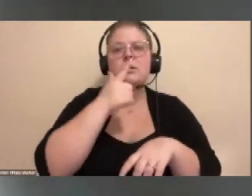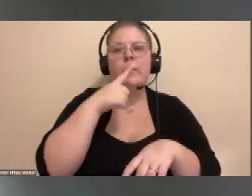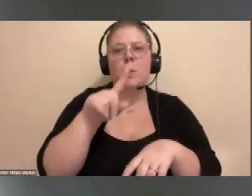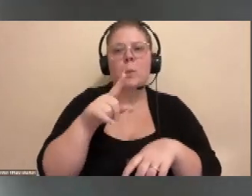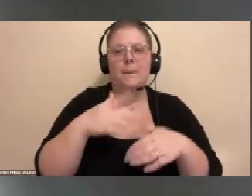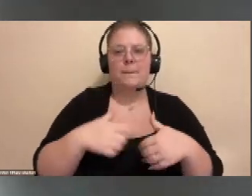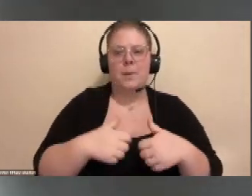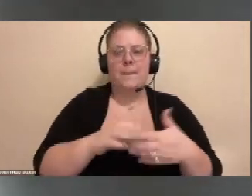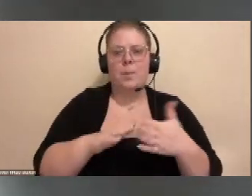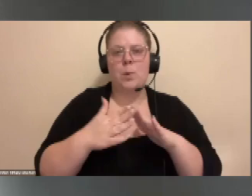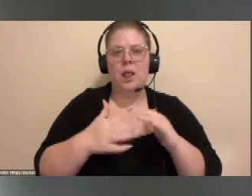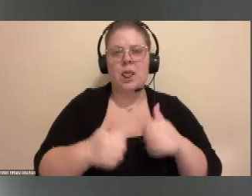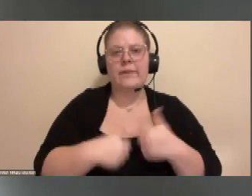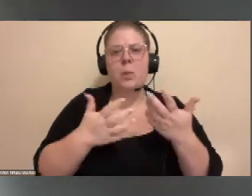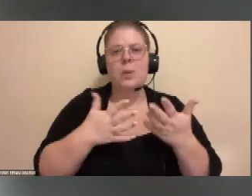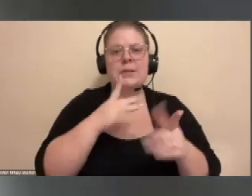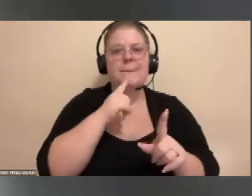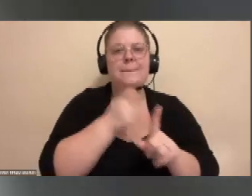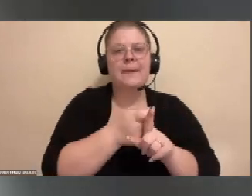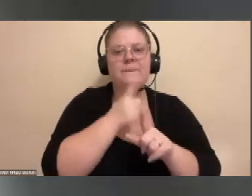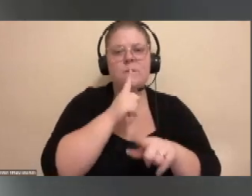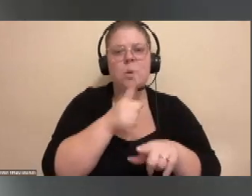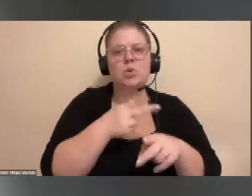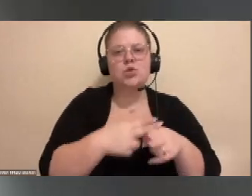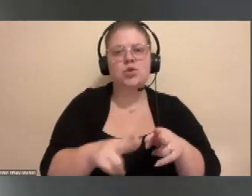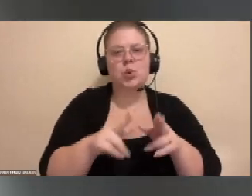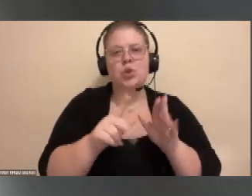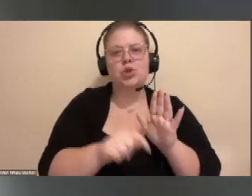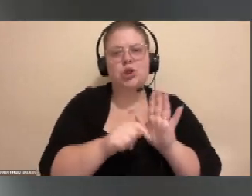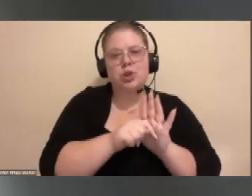We're looking to add this to an existing survey of money follows